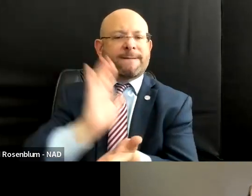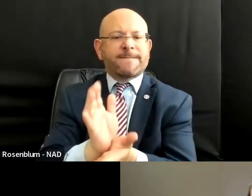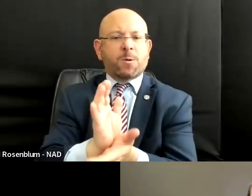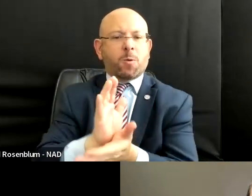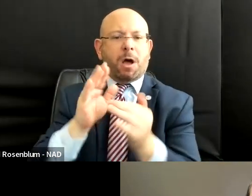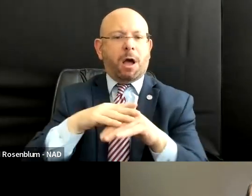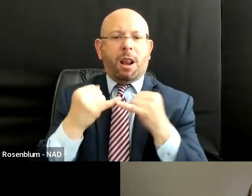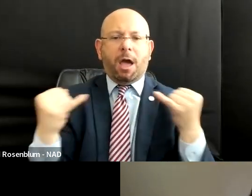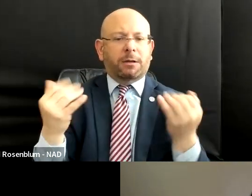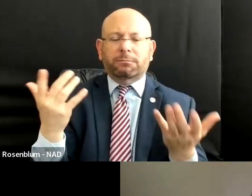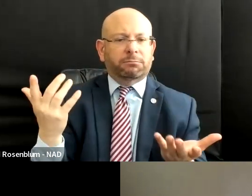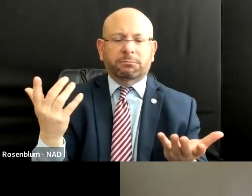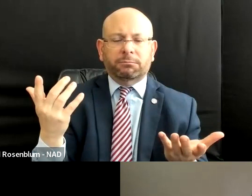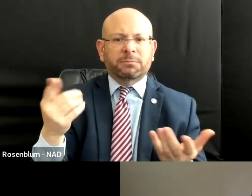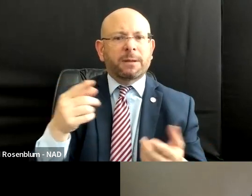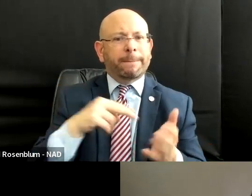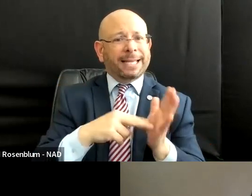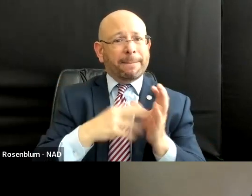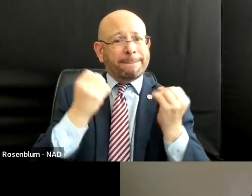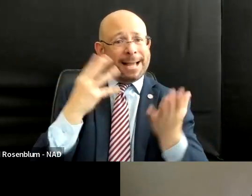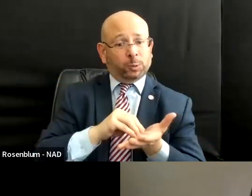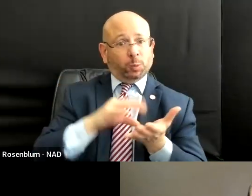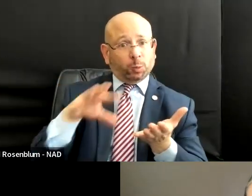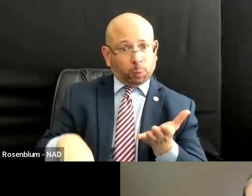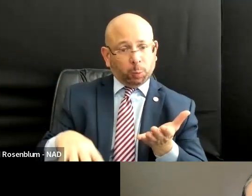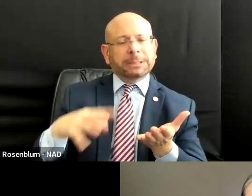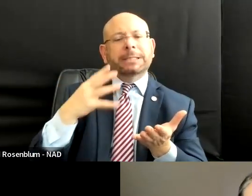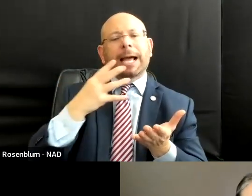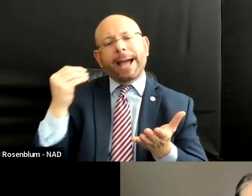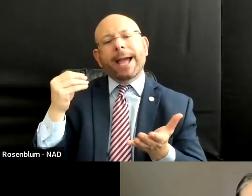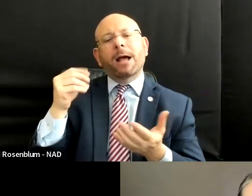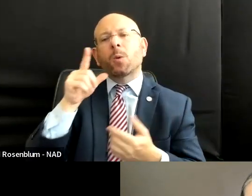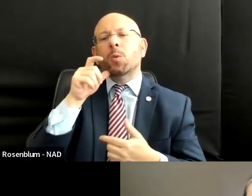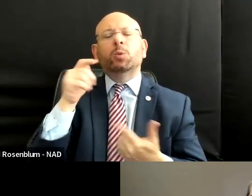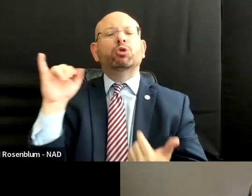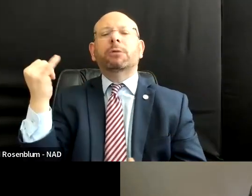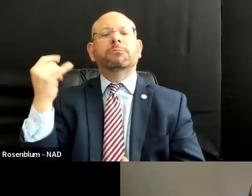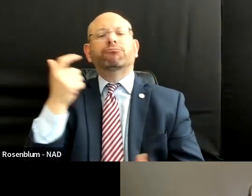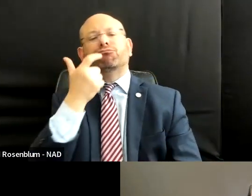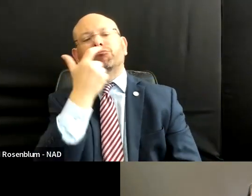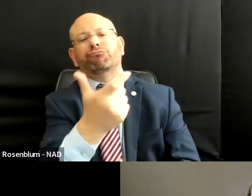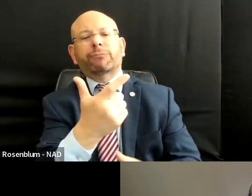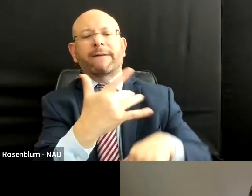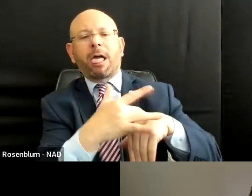been awful. We also, NAD has sued large universities such as Harvard and